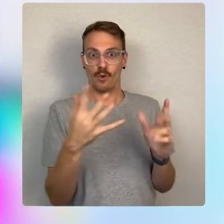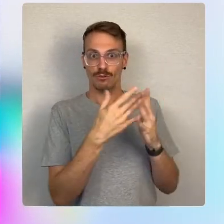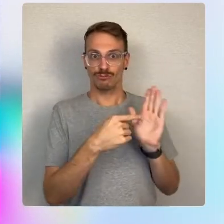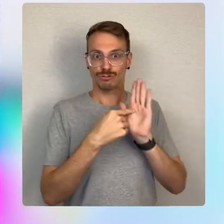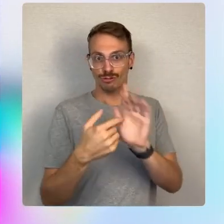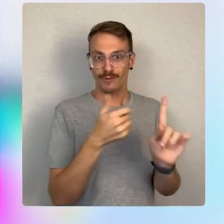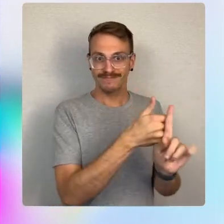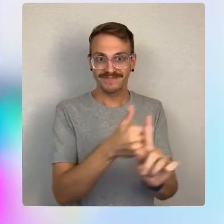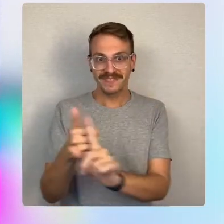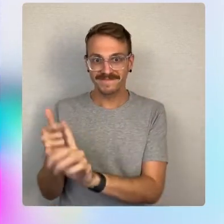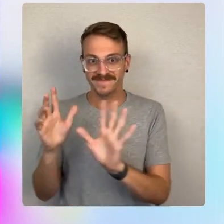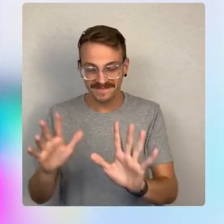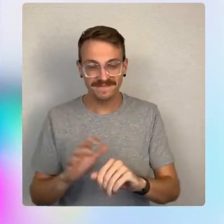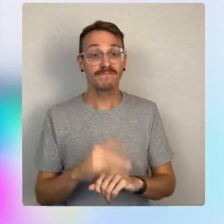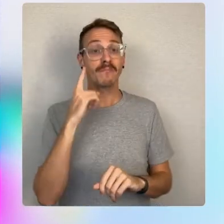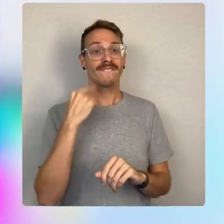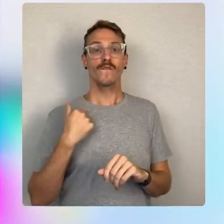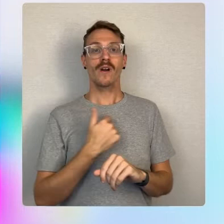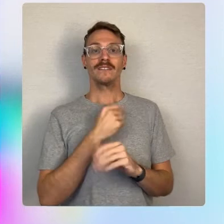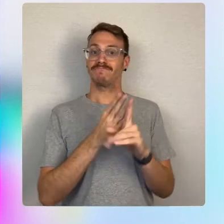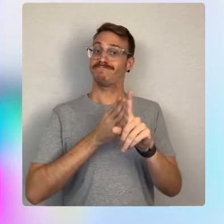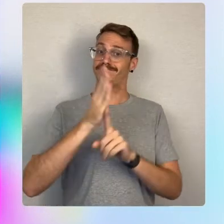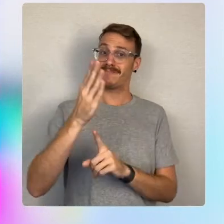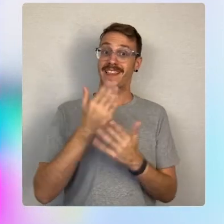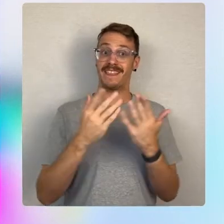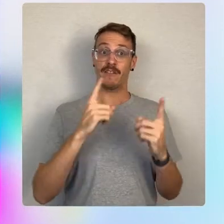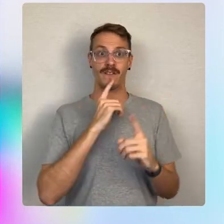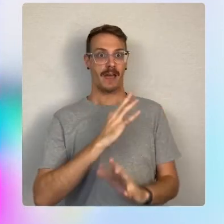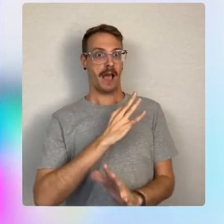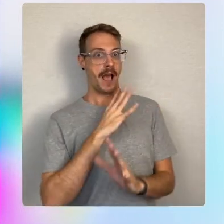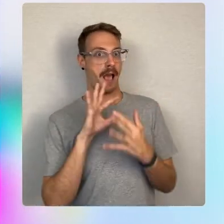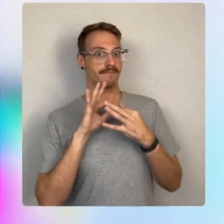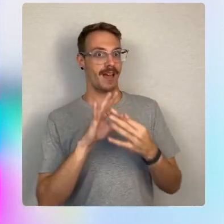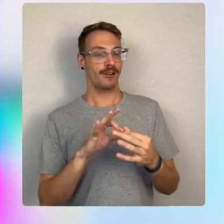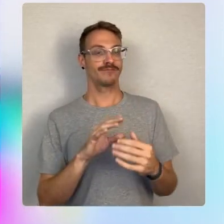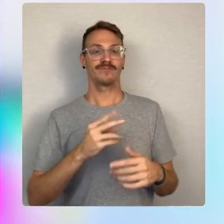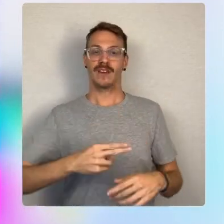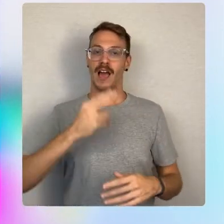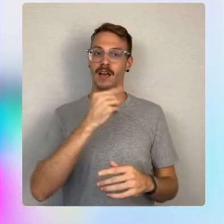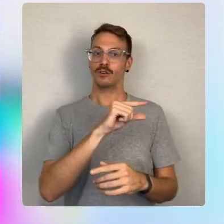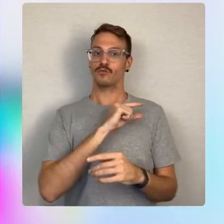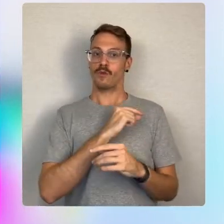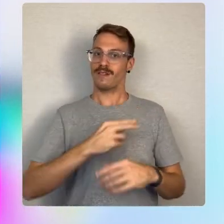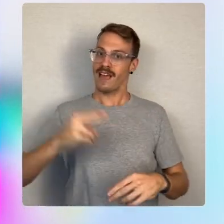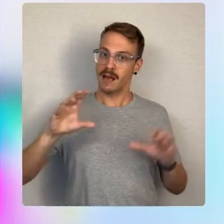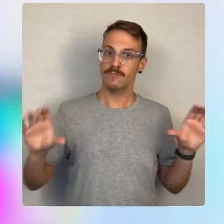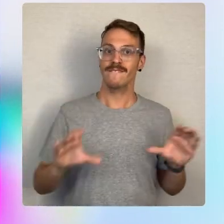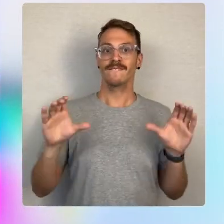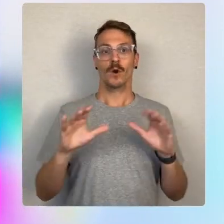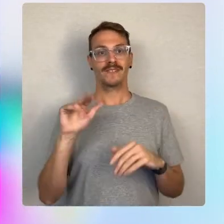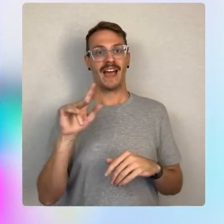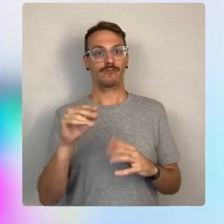But for us, the main feature we're really excited about was getting a high quality, high performance avatar solution